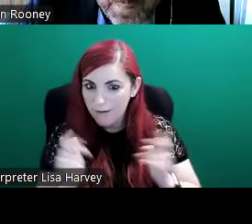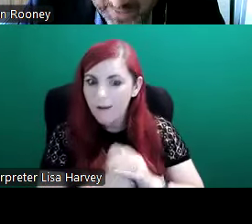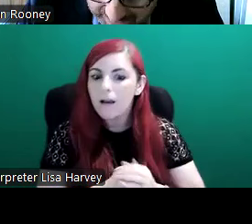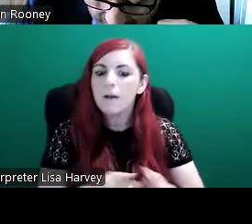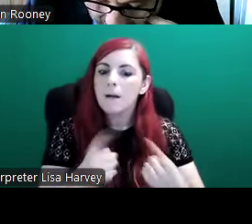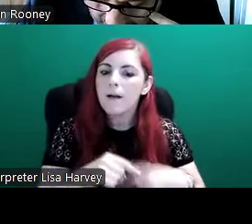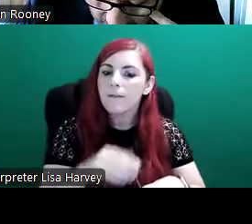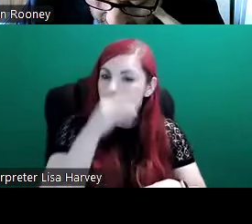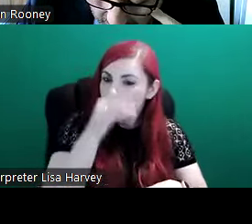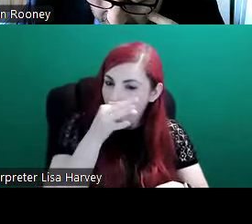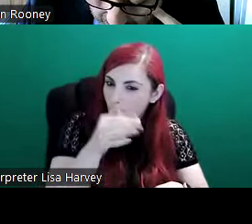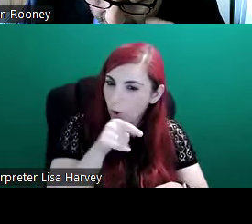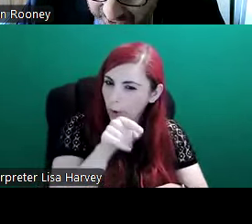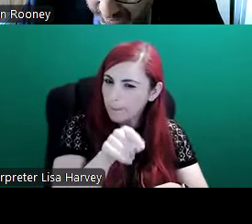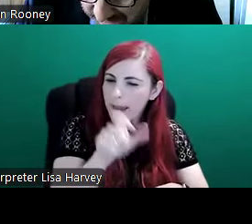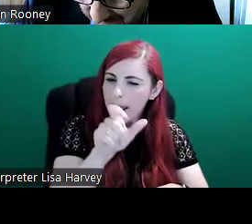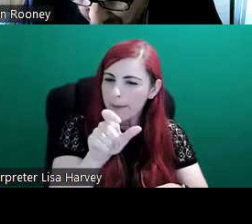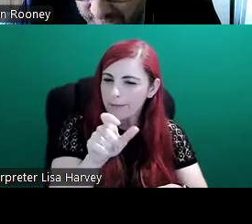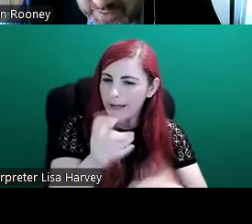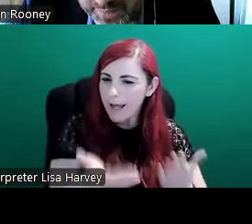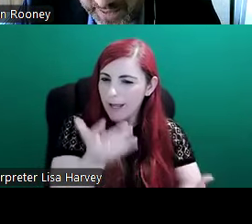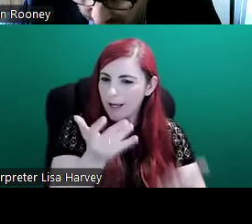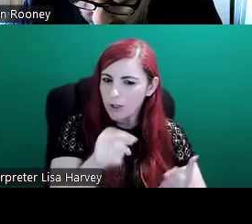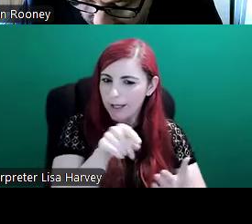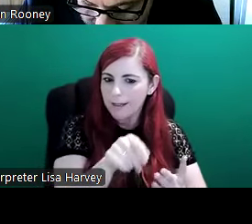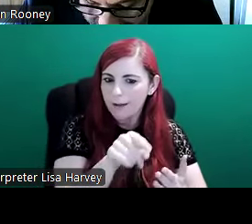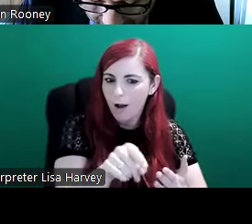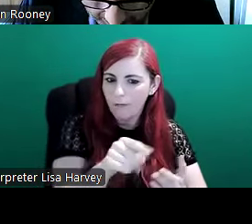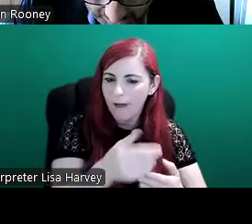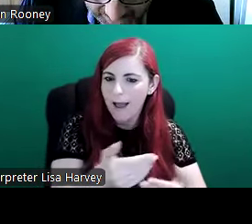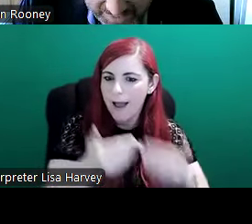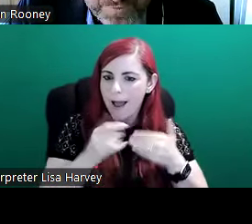to mind an analogy for abstract painting proposed by Albert Gleizes, "Like a